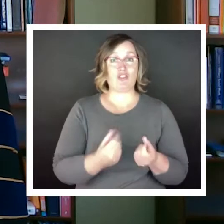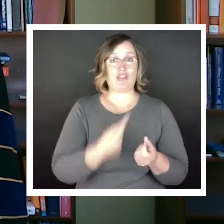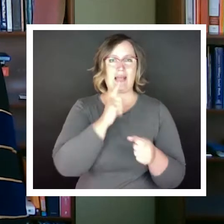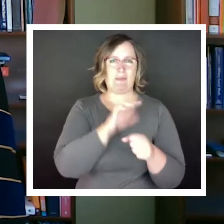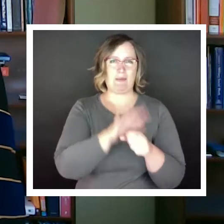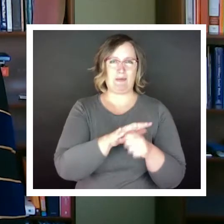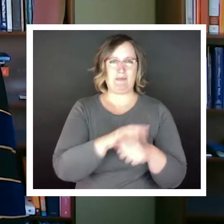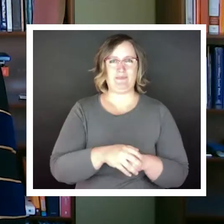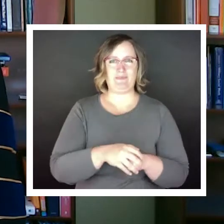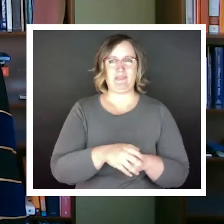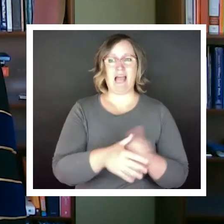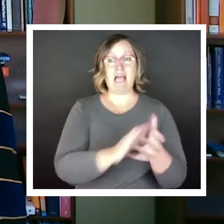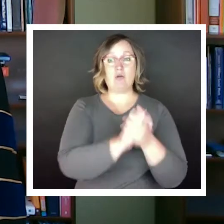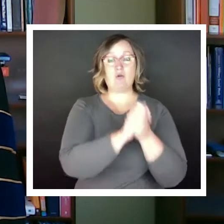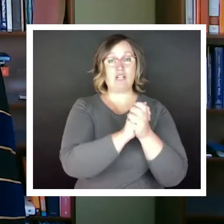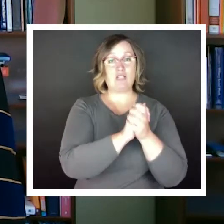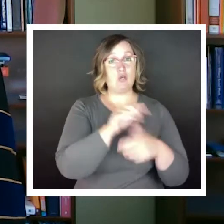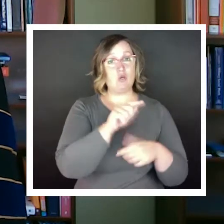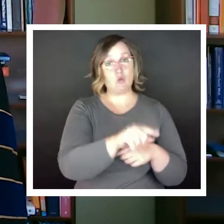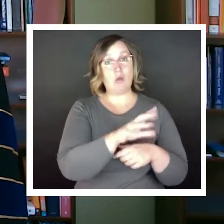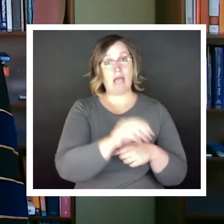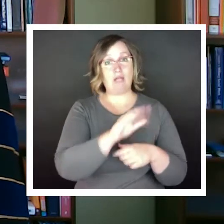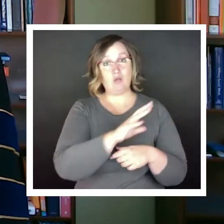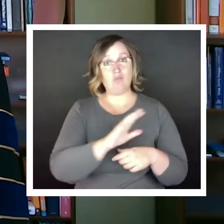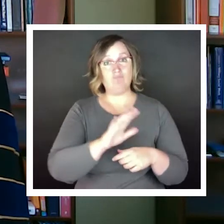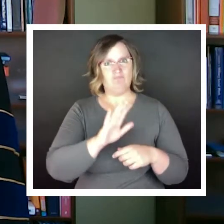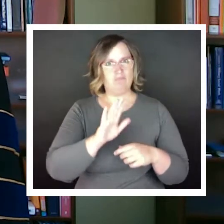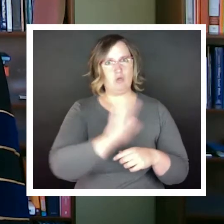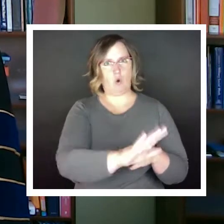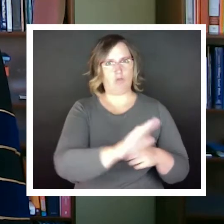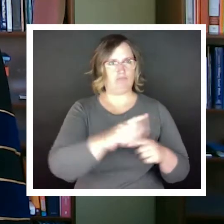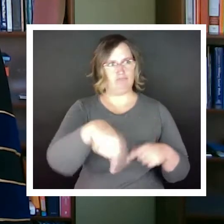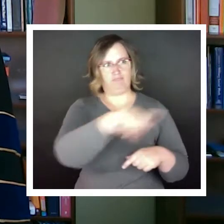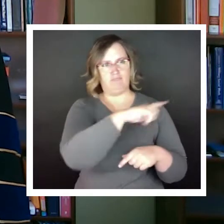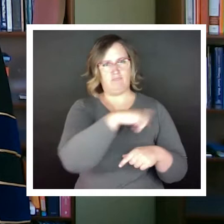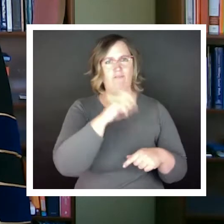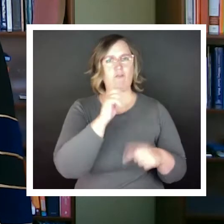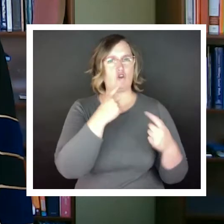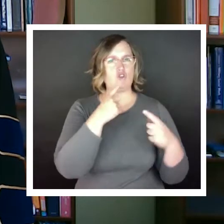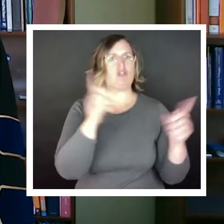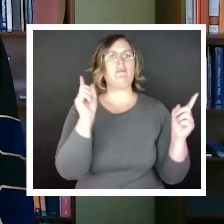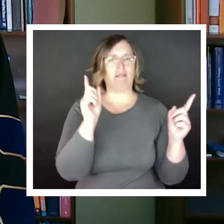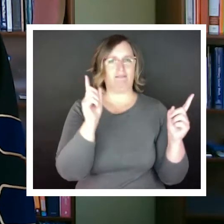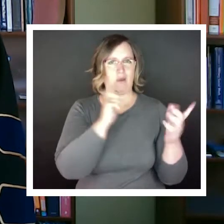I congratulate you and yours for the achievement being recognized today. And I look forward to the days ahead when we can come